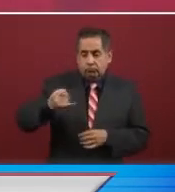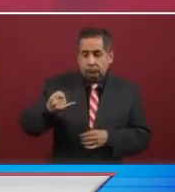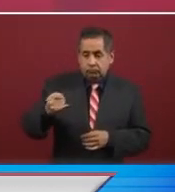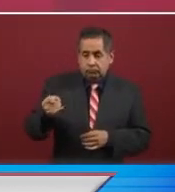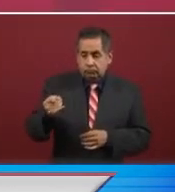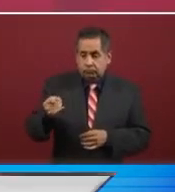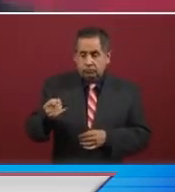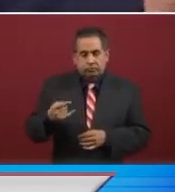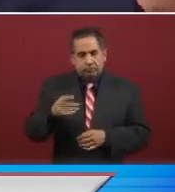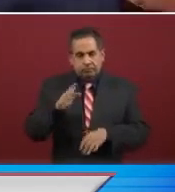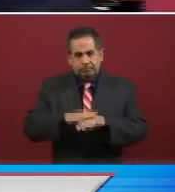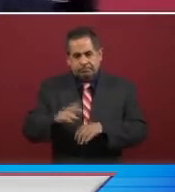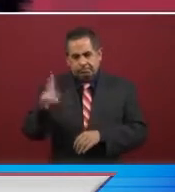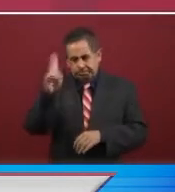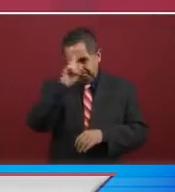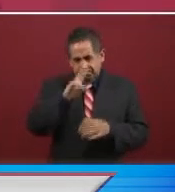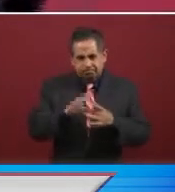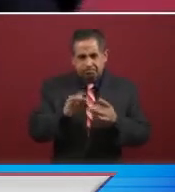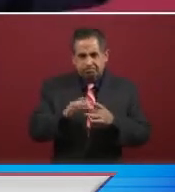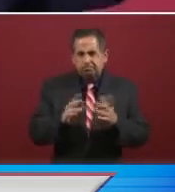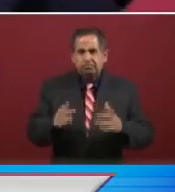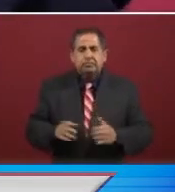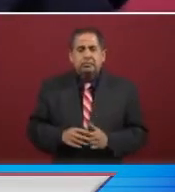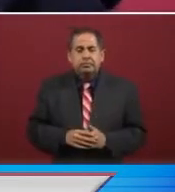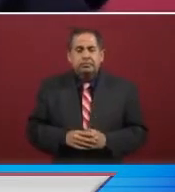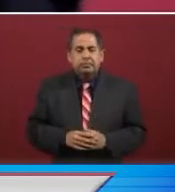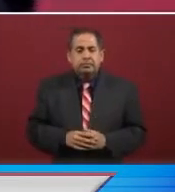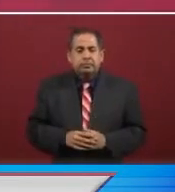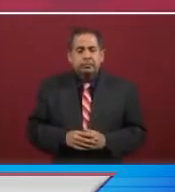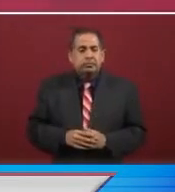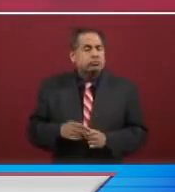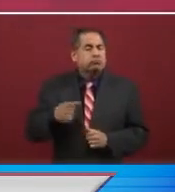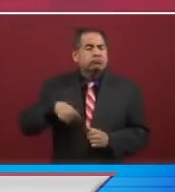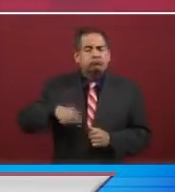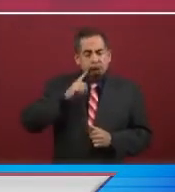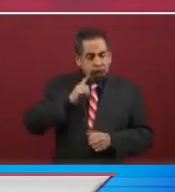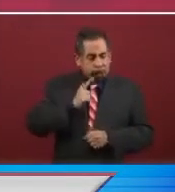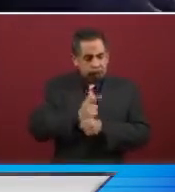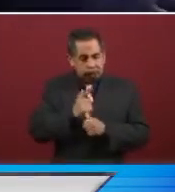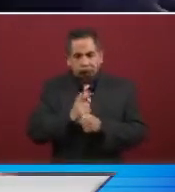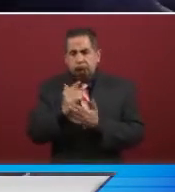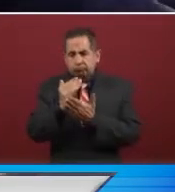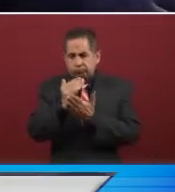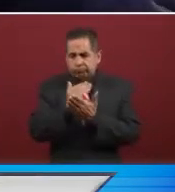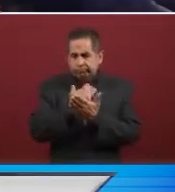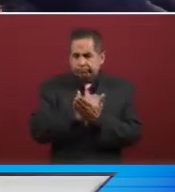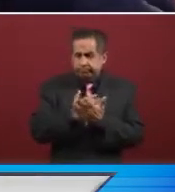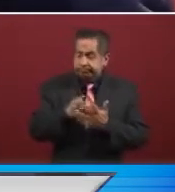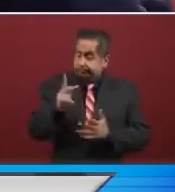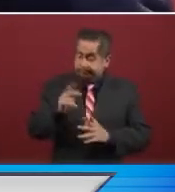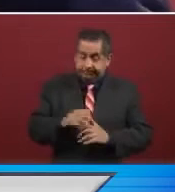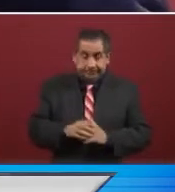Work is being done to improve security in Tijuana but homicides continue in this area yesterday there were 7 homicides